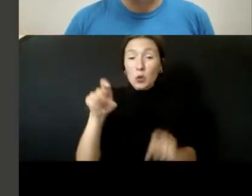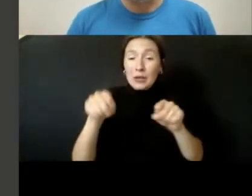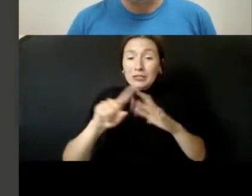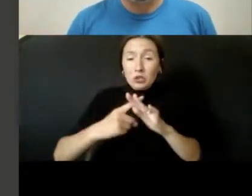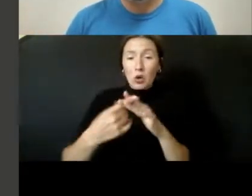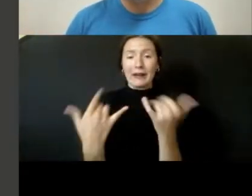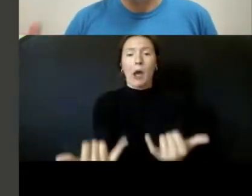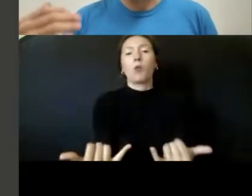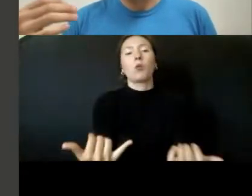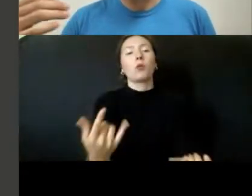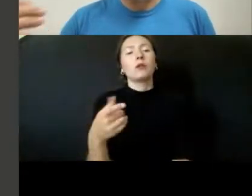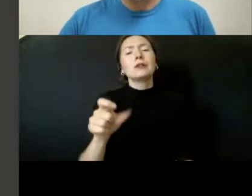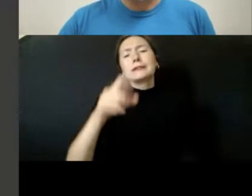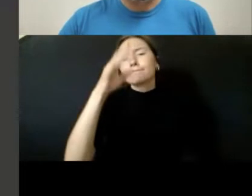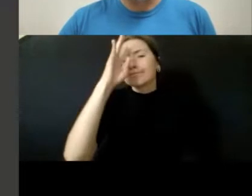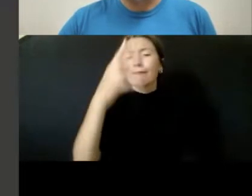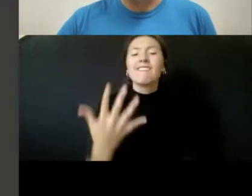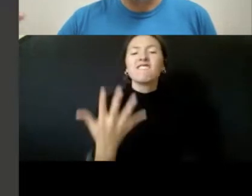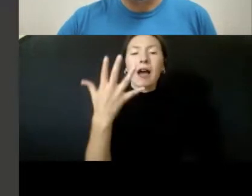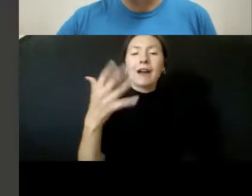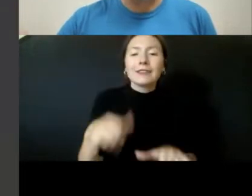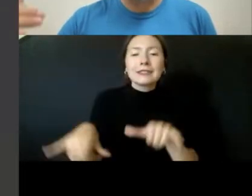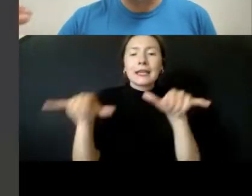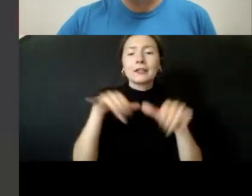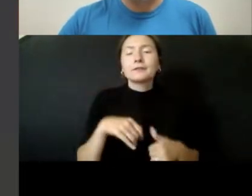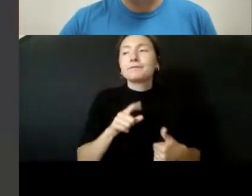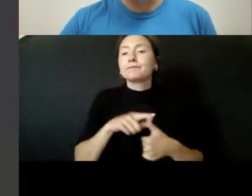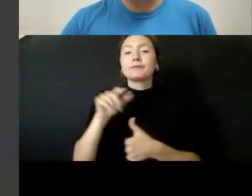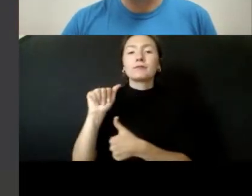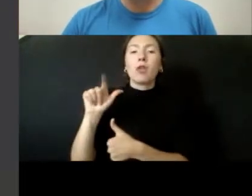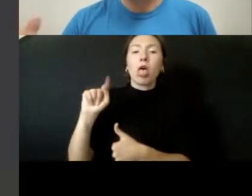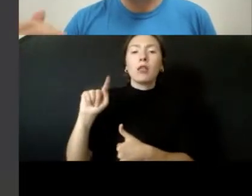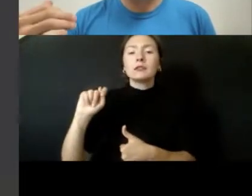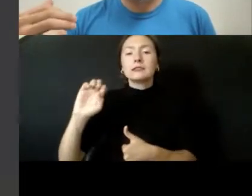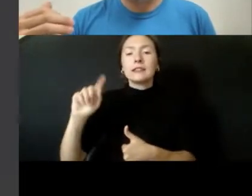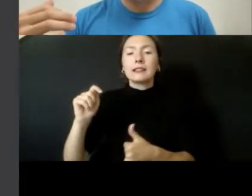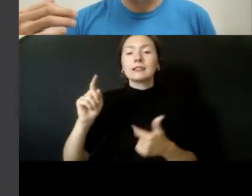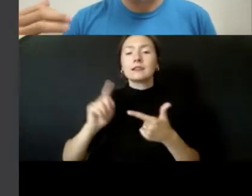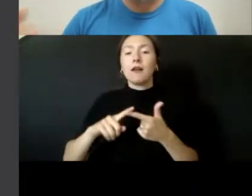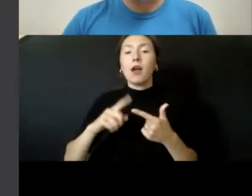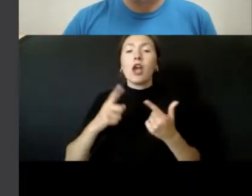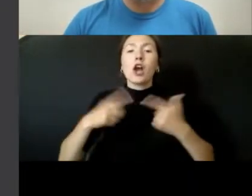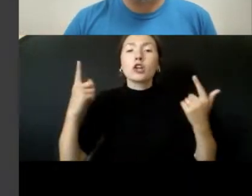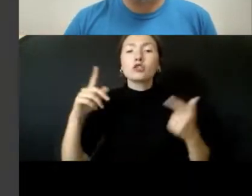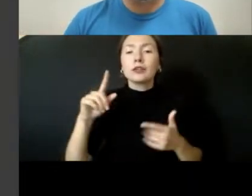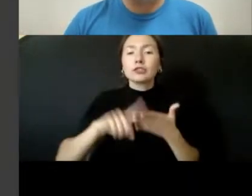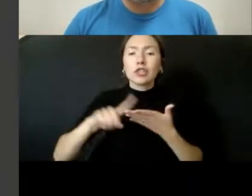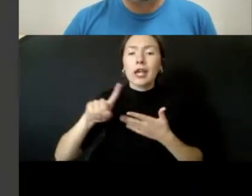all text and contrast checking the really simple stuff um closed captioning and scripts and and